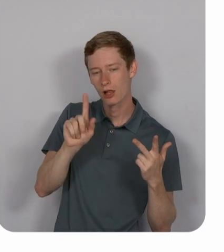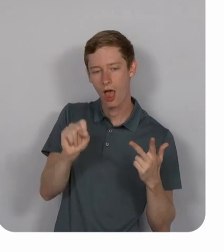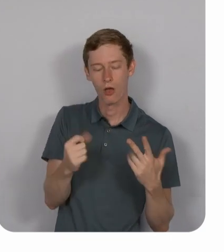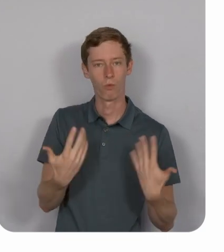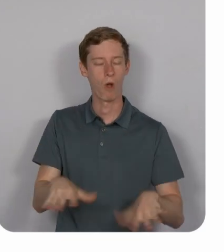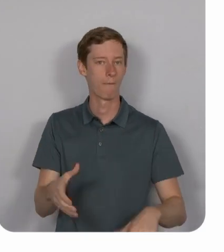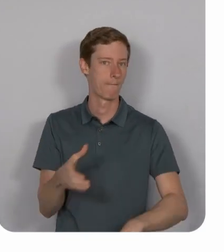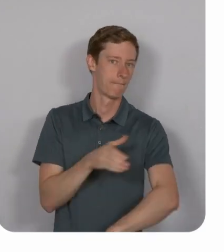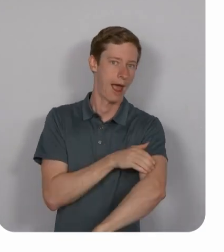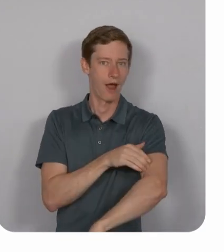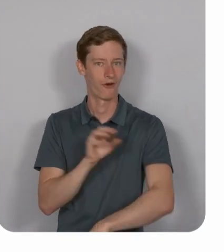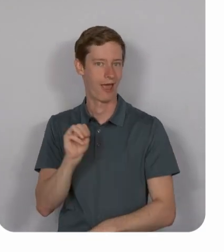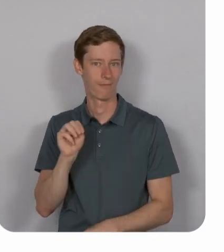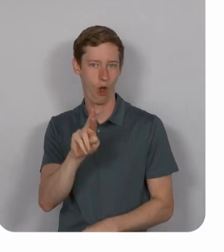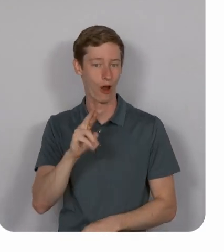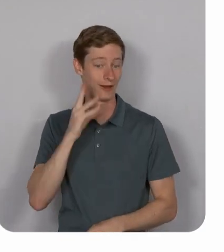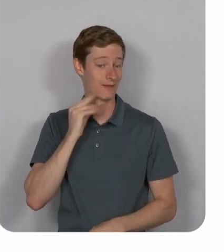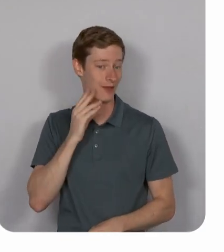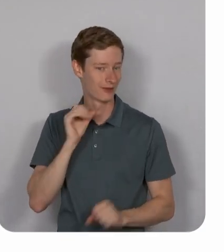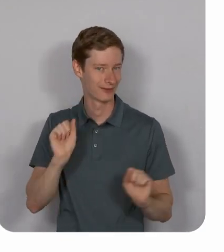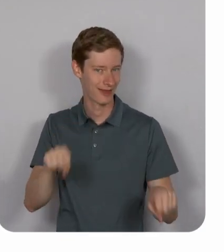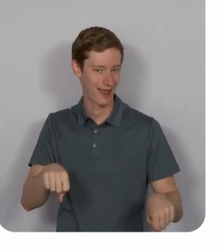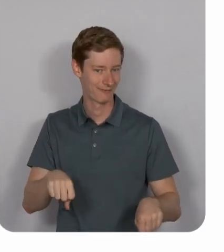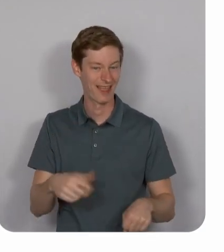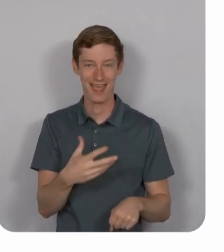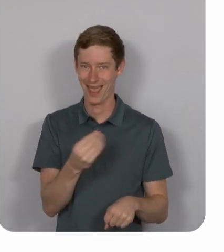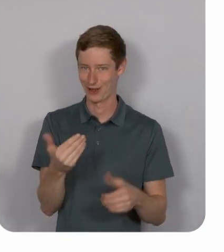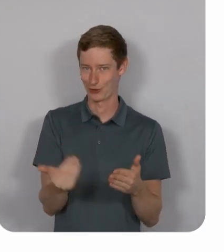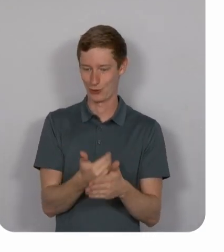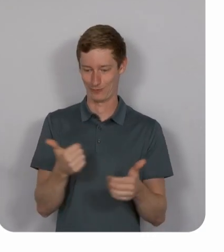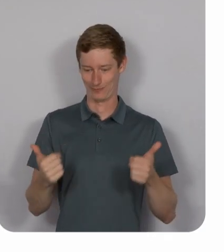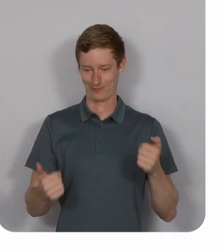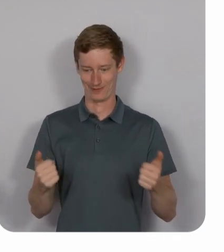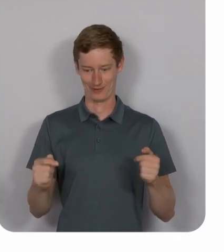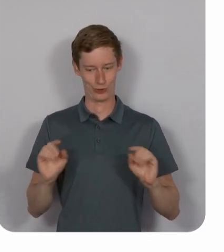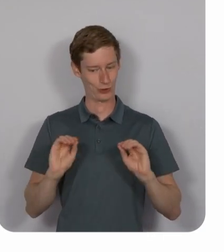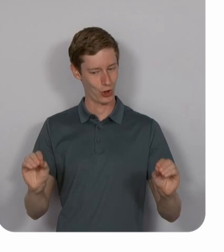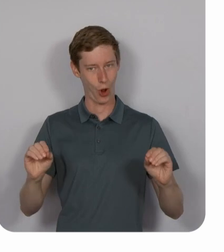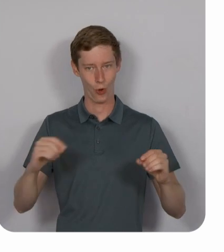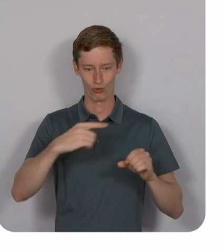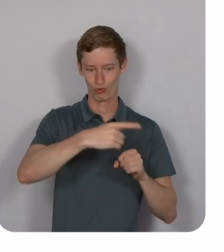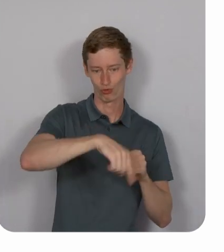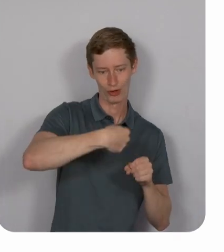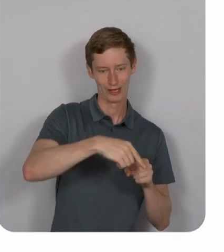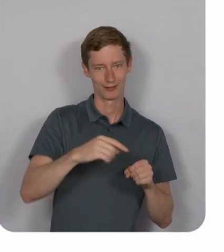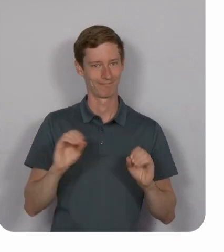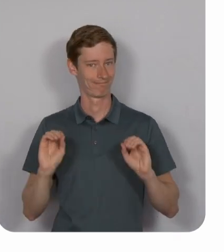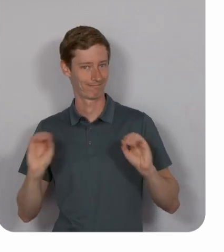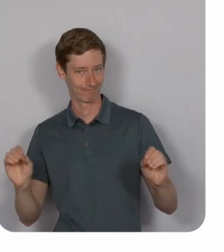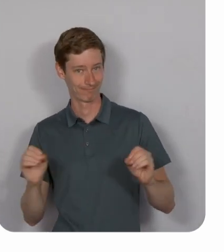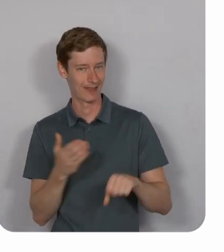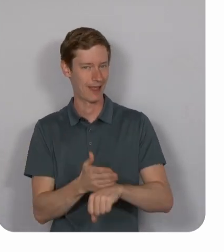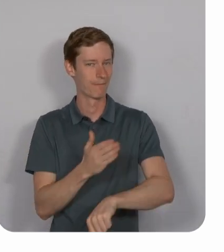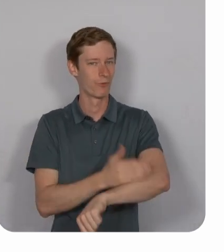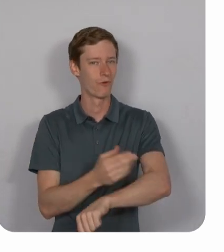And of course the new ringless Touch Plus controller with improved haptics and the two-stage trigger.